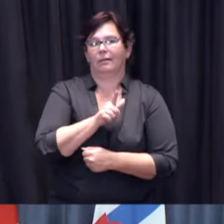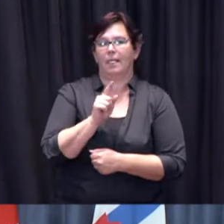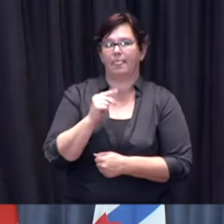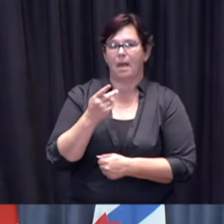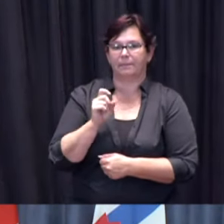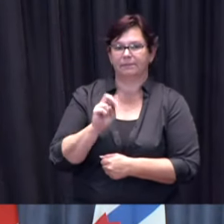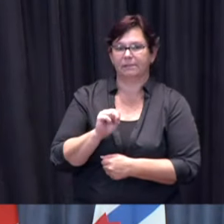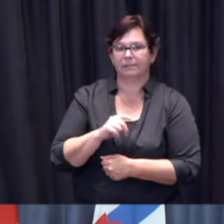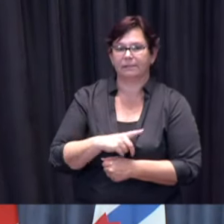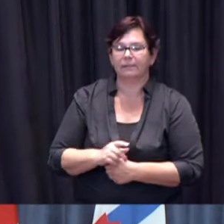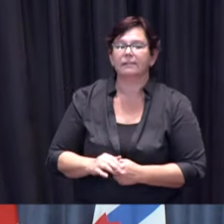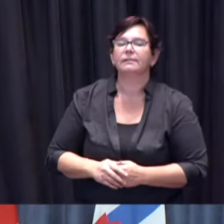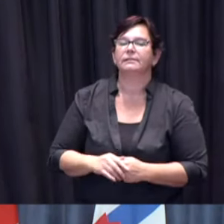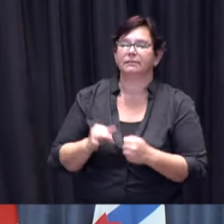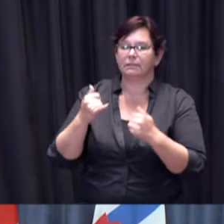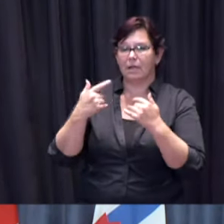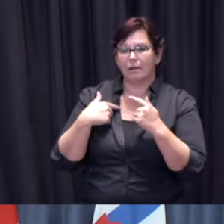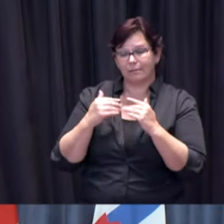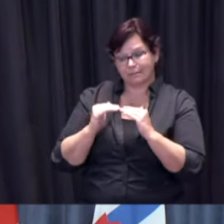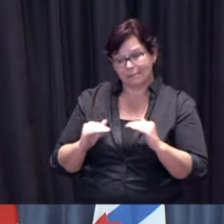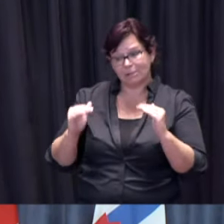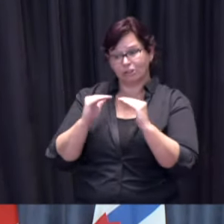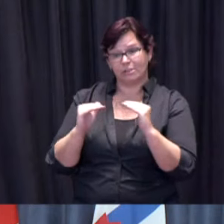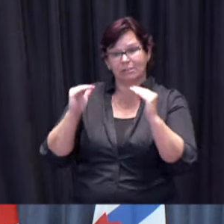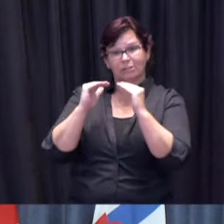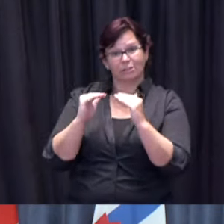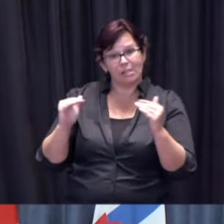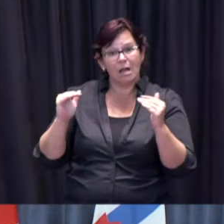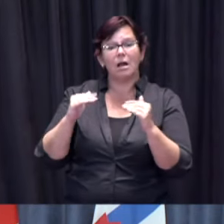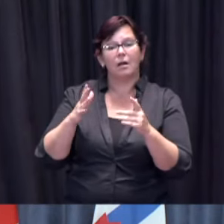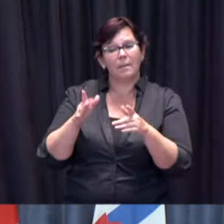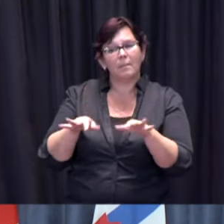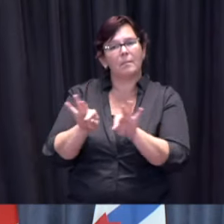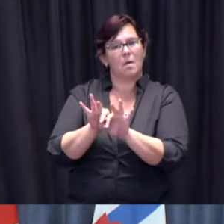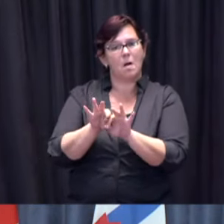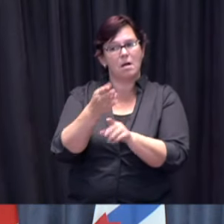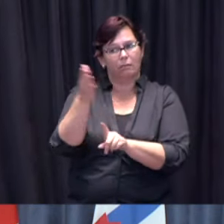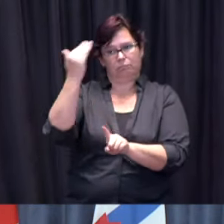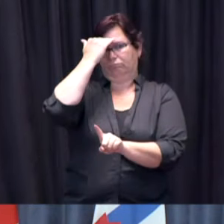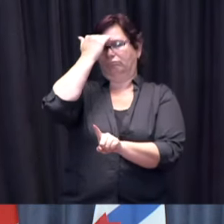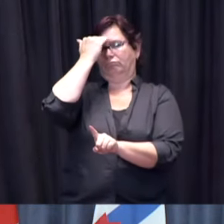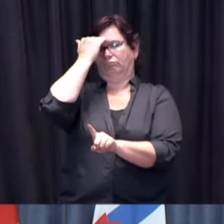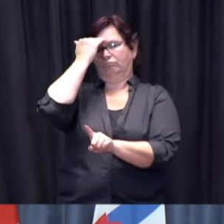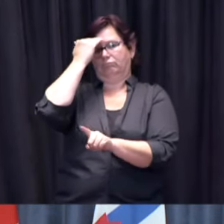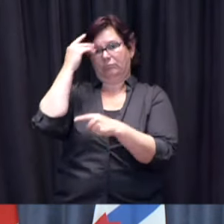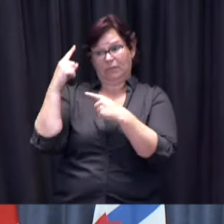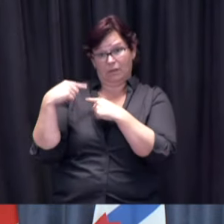And it's it's really important to to to recognize what has actually been going on in the city as the Mayor had described